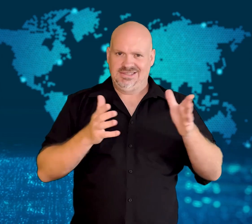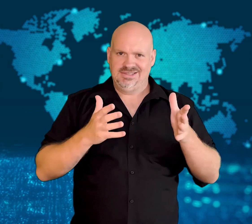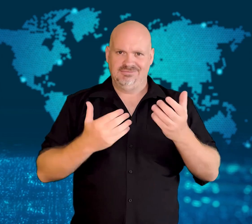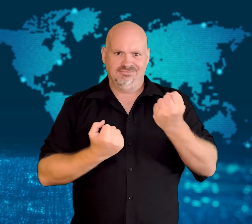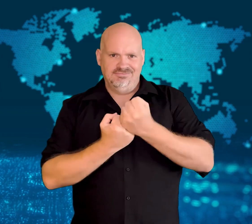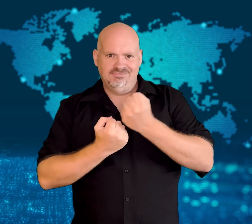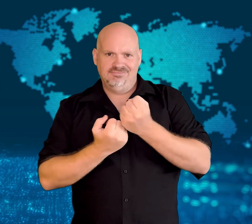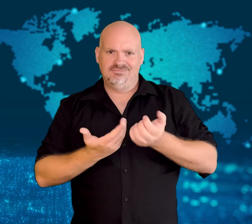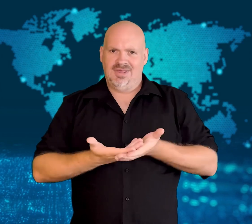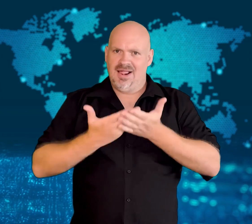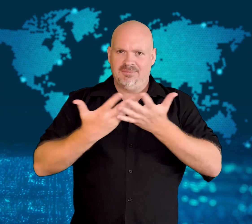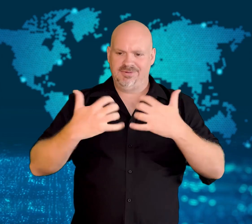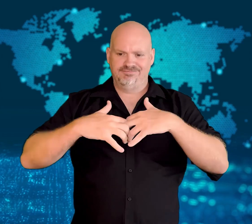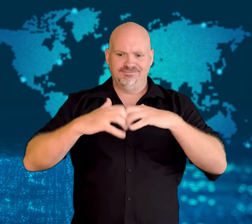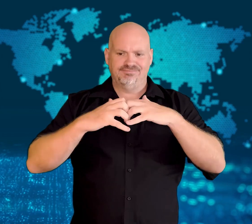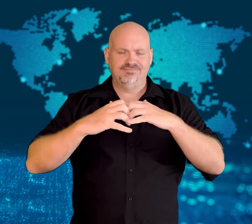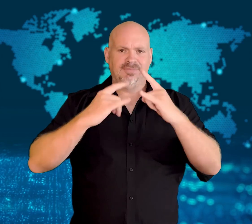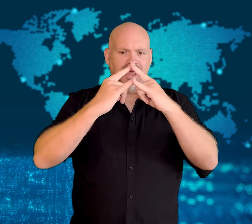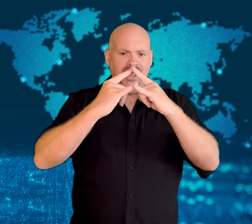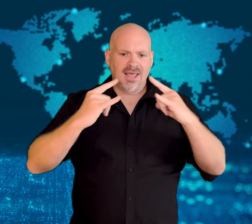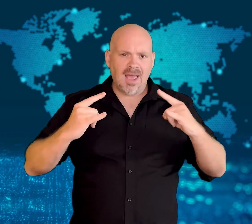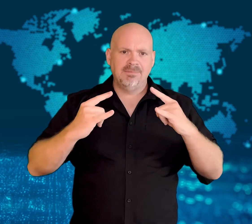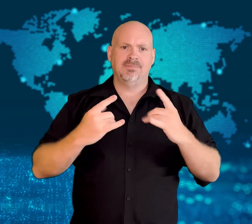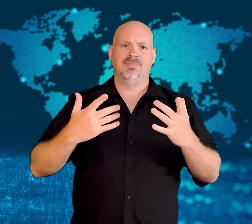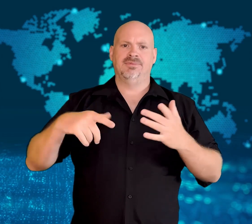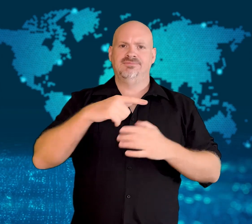in flood-hit regions.